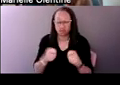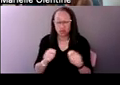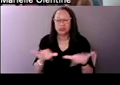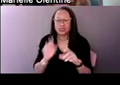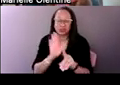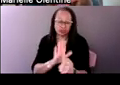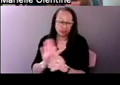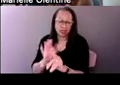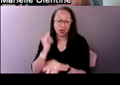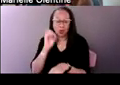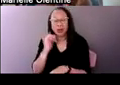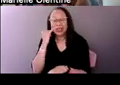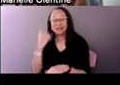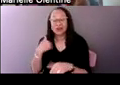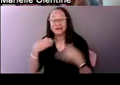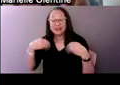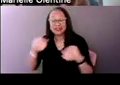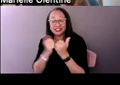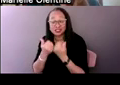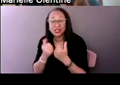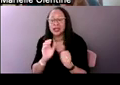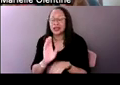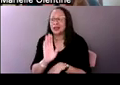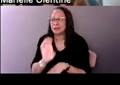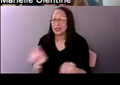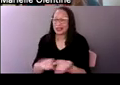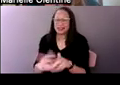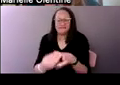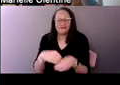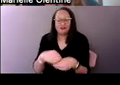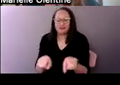time at the helm of a festival run for a film. We